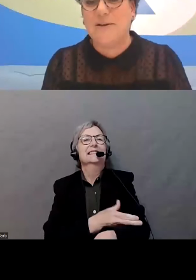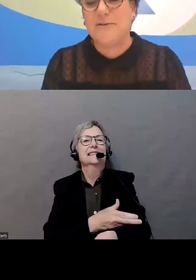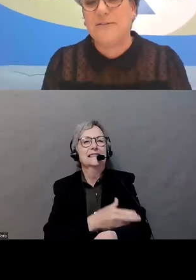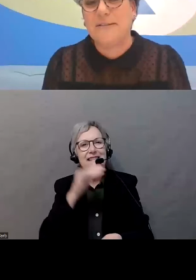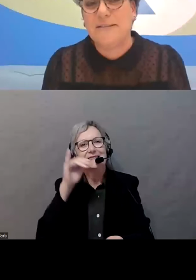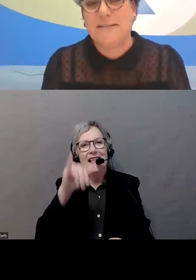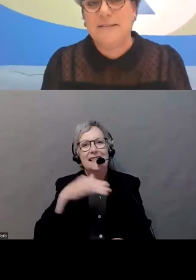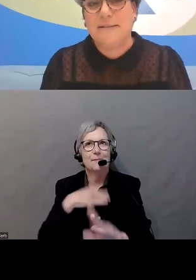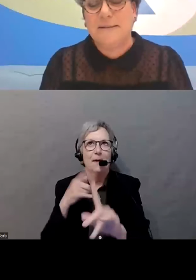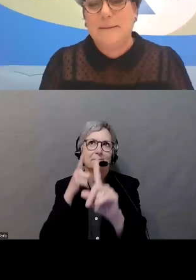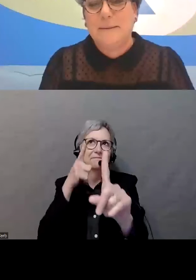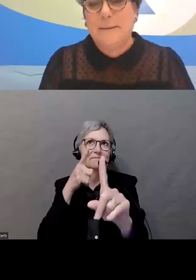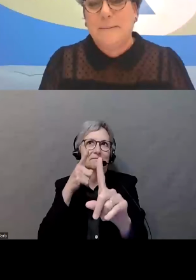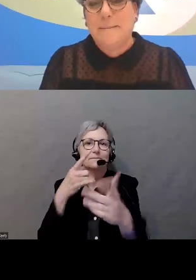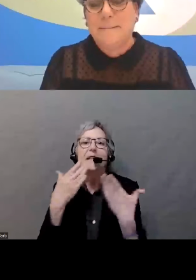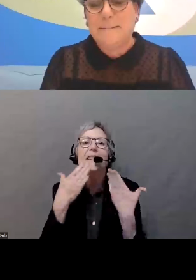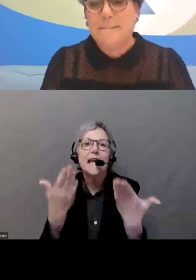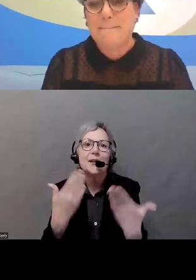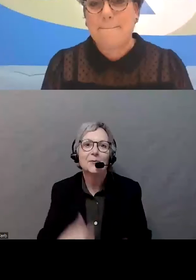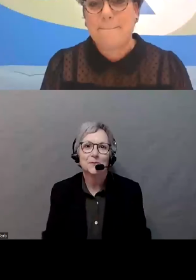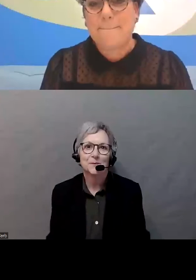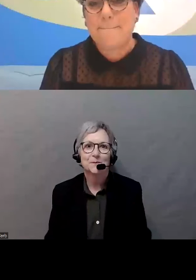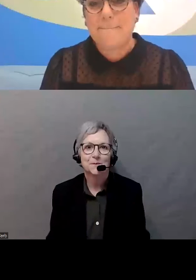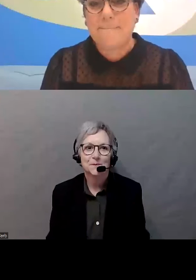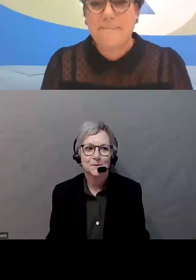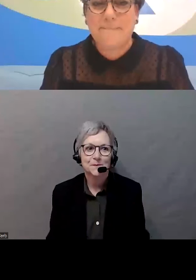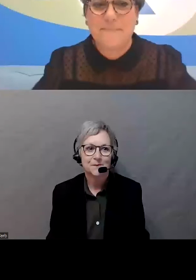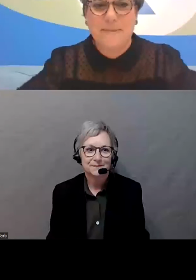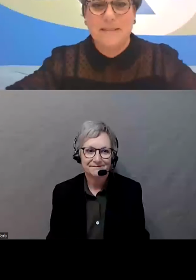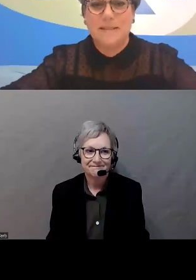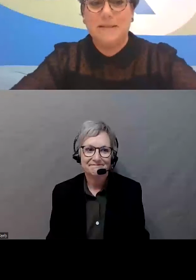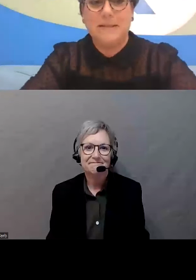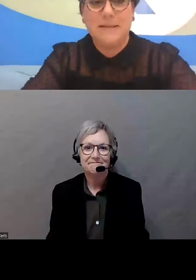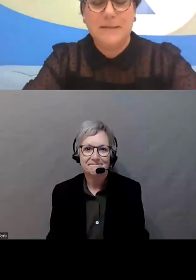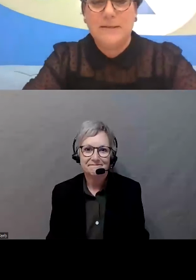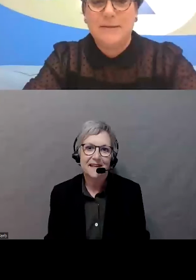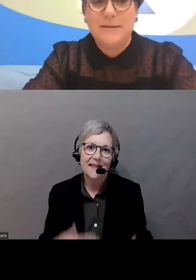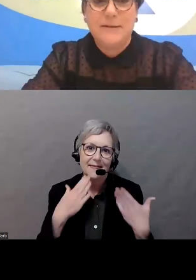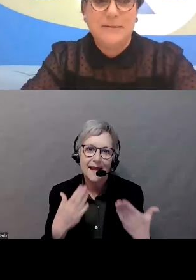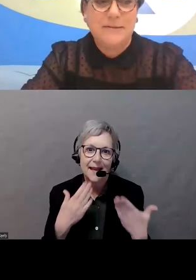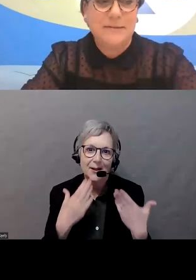THANK YOU. >>: KIM, WOW. THANK YOU SO MUCH FOR SHARING